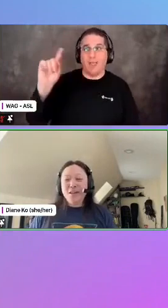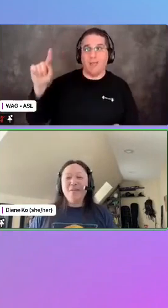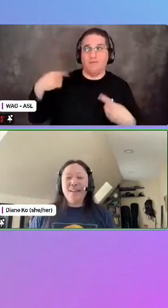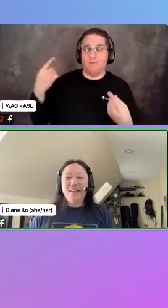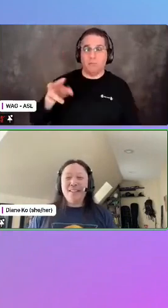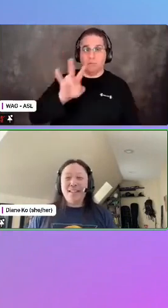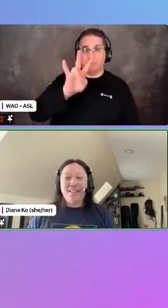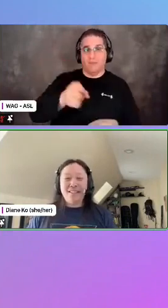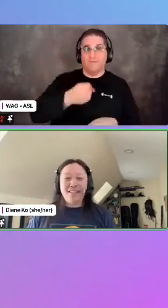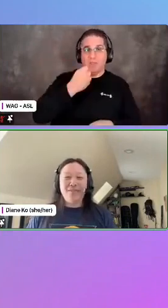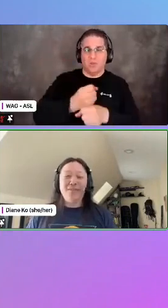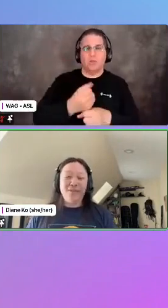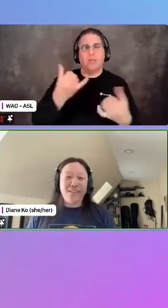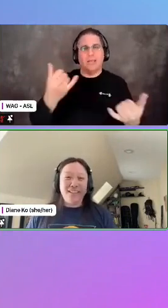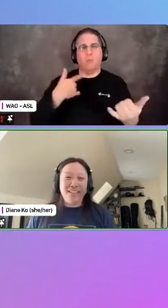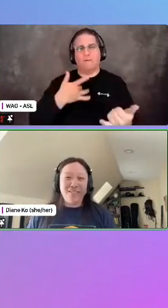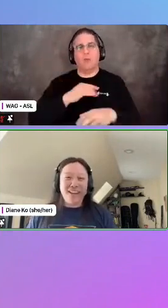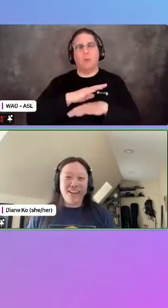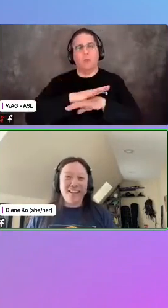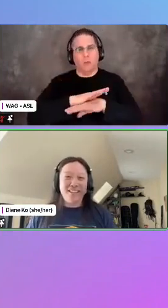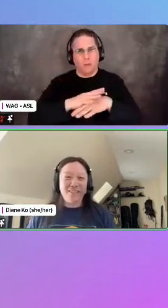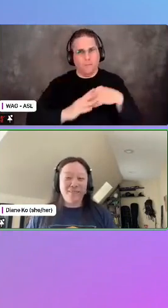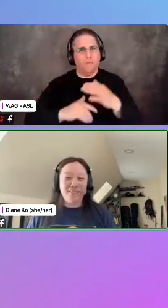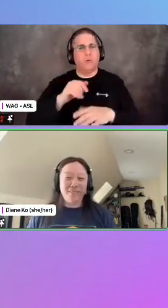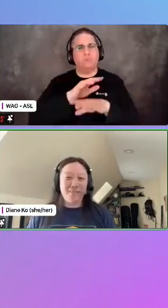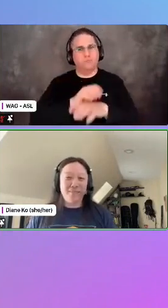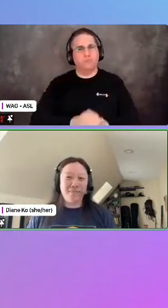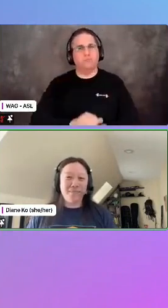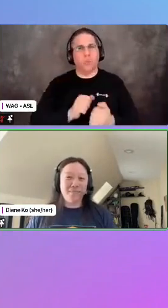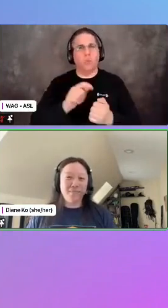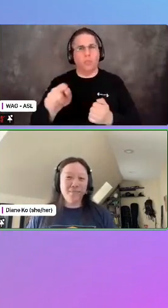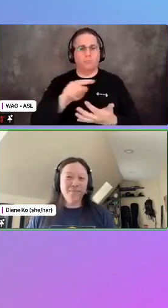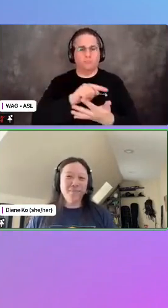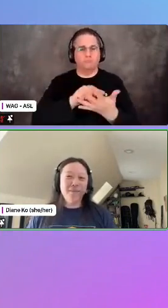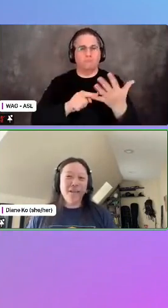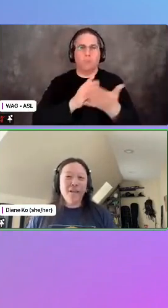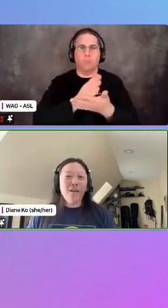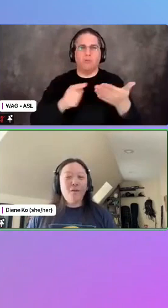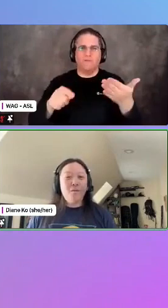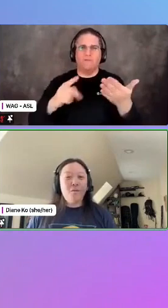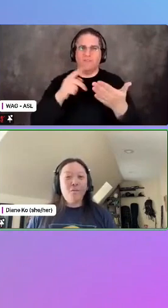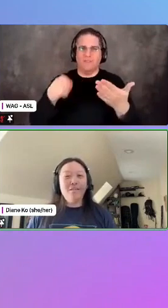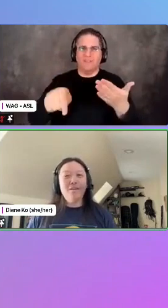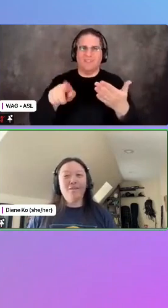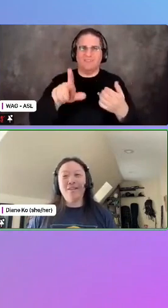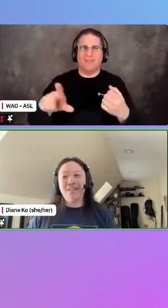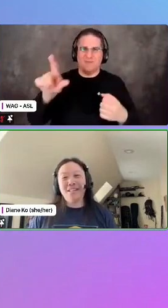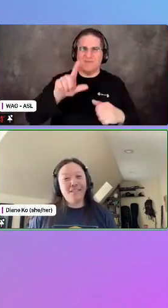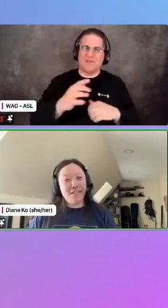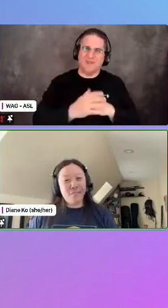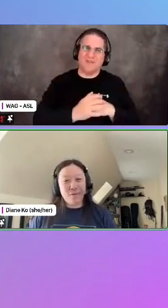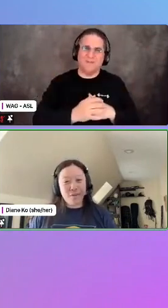session are the web page. And you can access live captions in the video player or on the screen text transcription